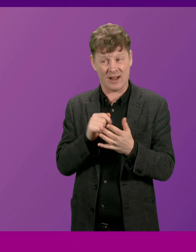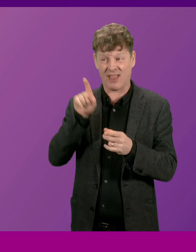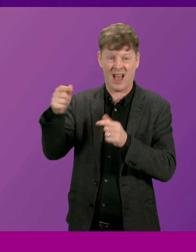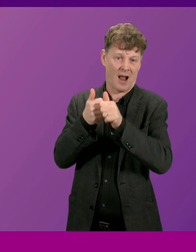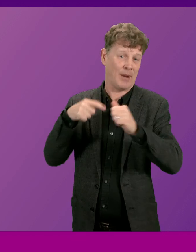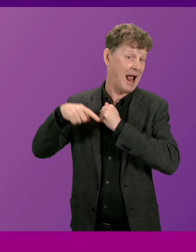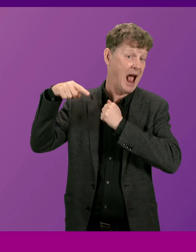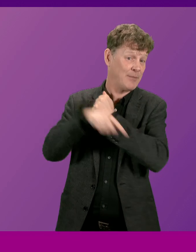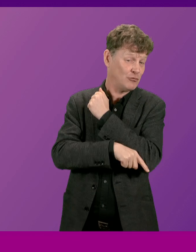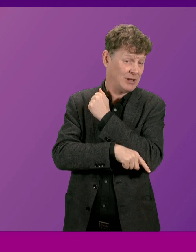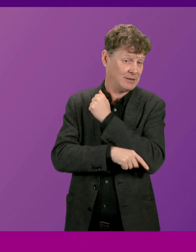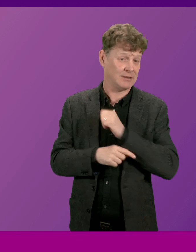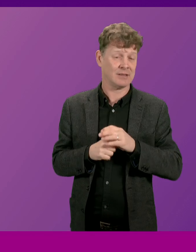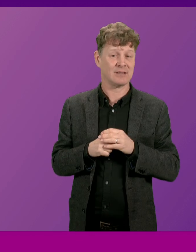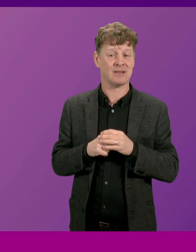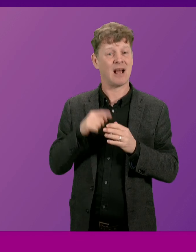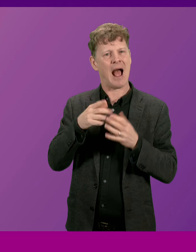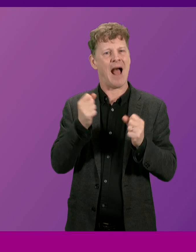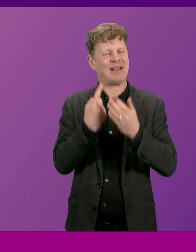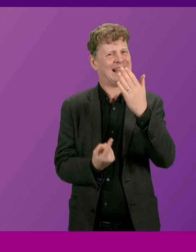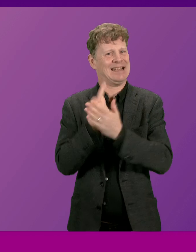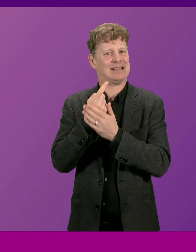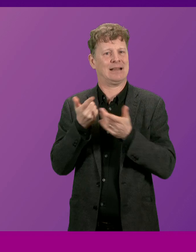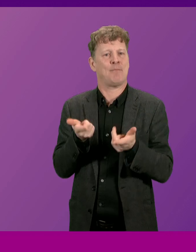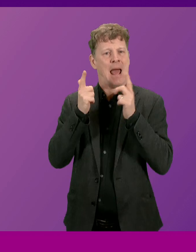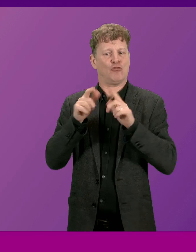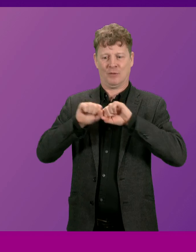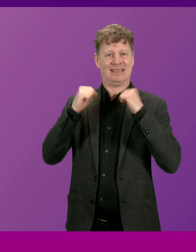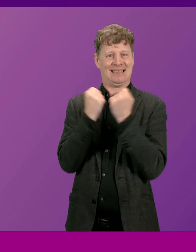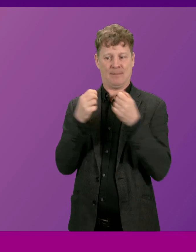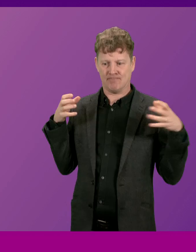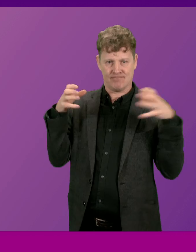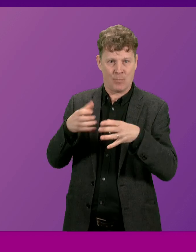NSS has established an incident management team, and contingency planning is under way. The Royal